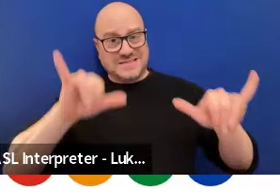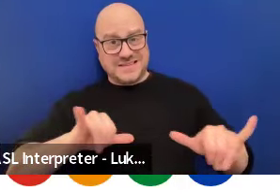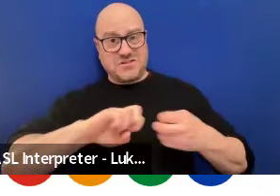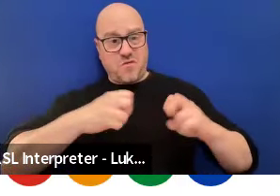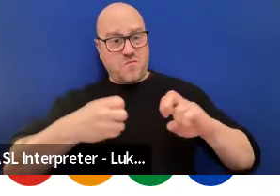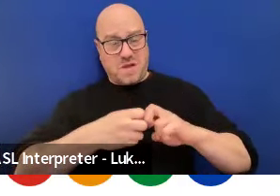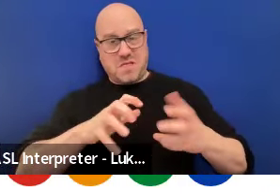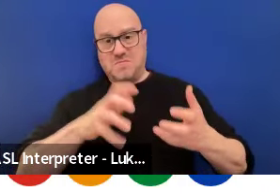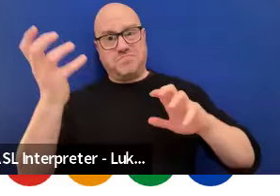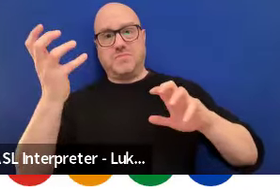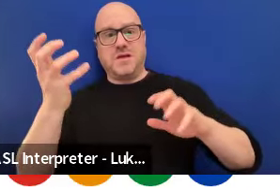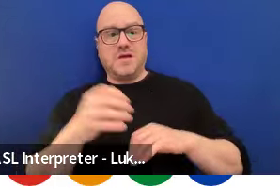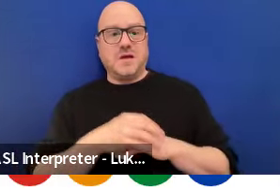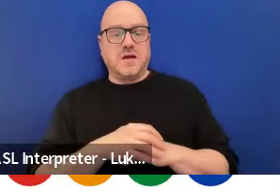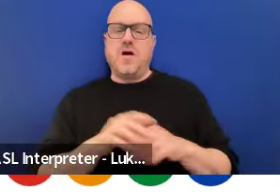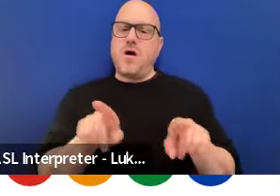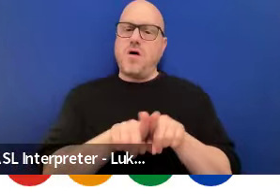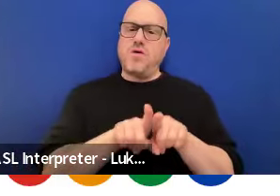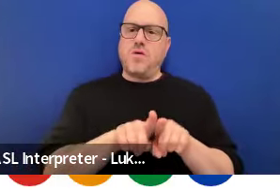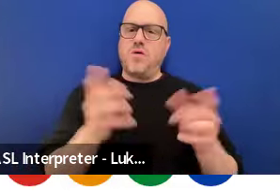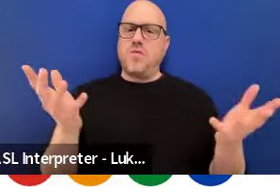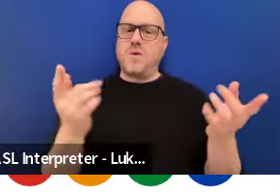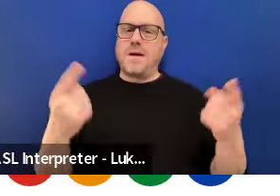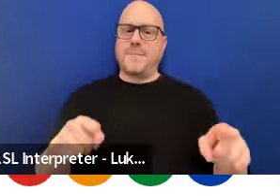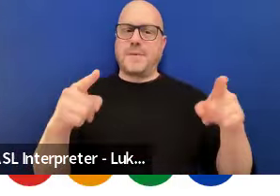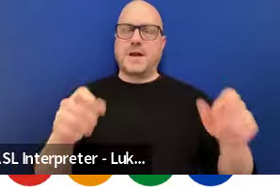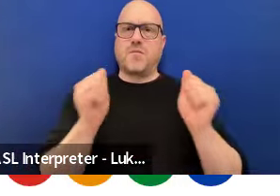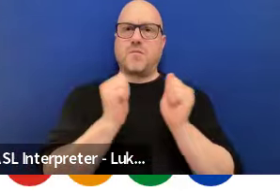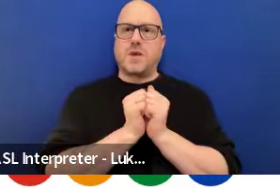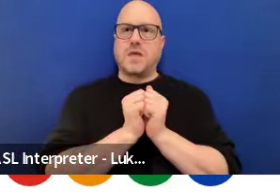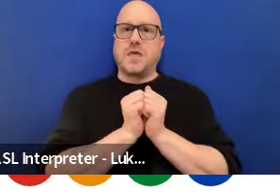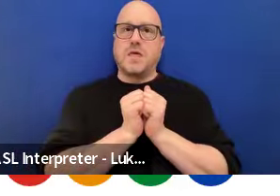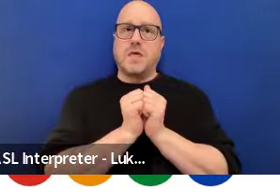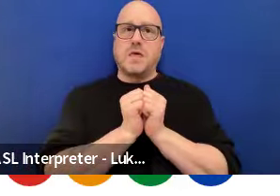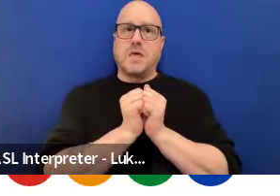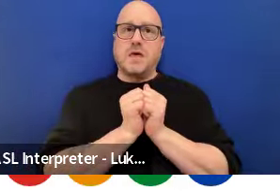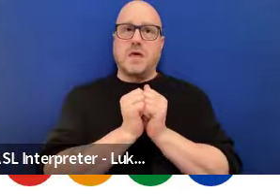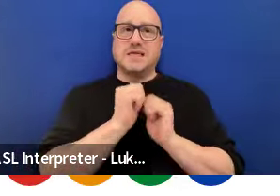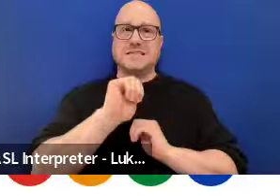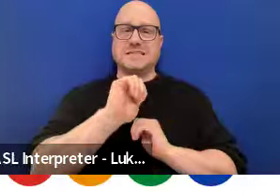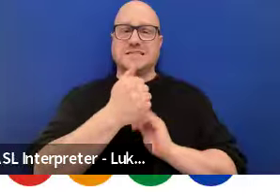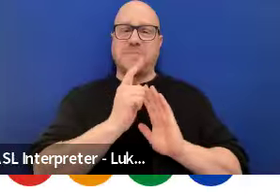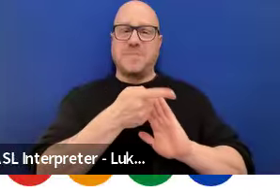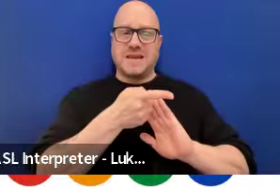YOU ARE PENALIZED. WE KNOW THERE'S A GLITCH IN THE SYSTEM.